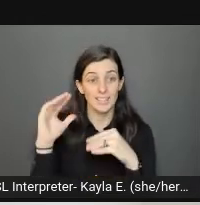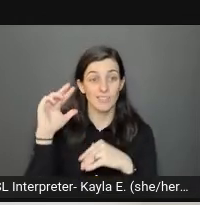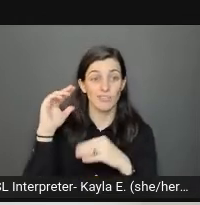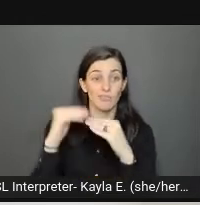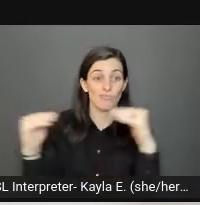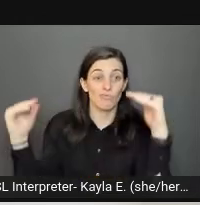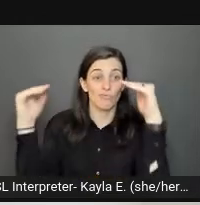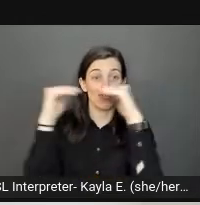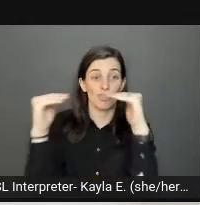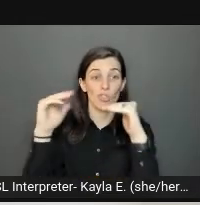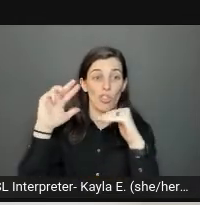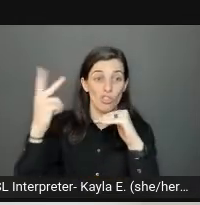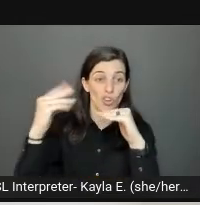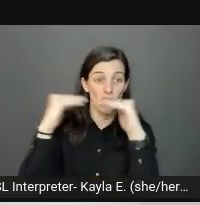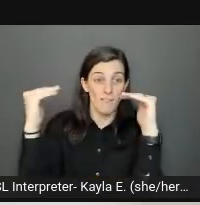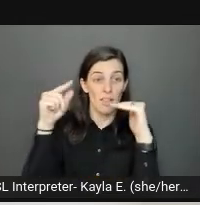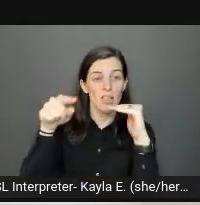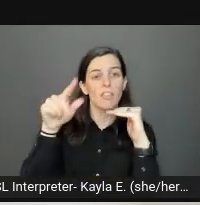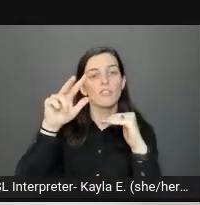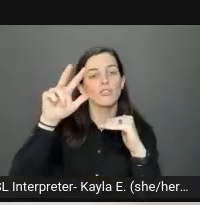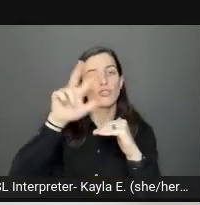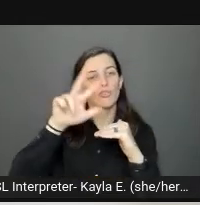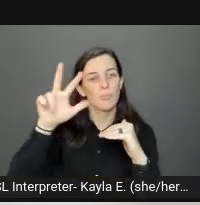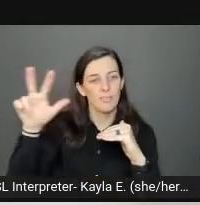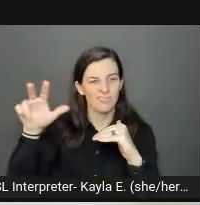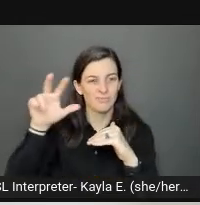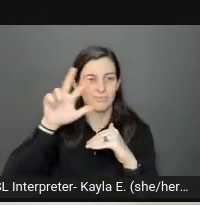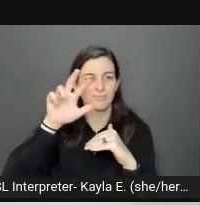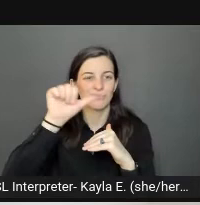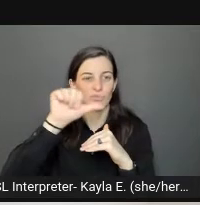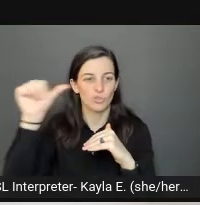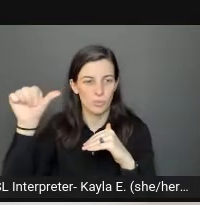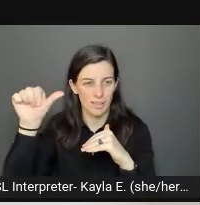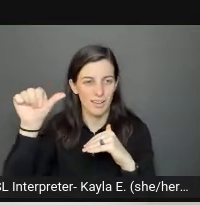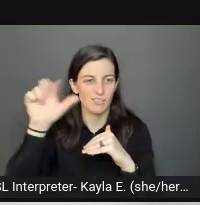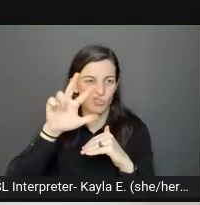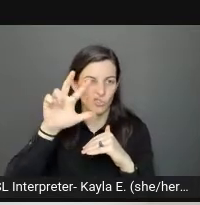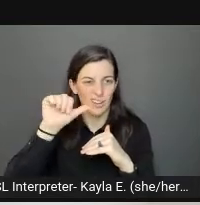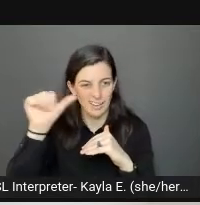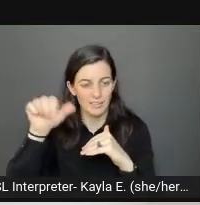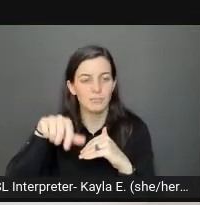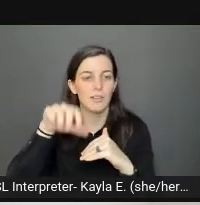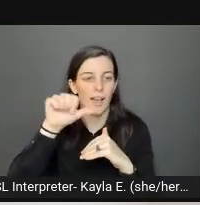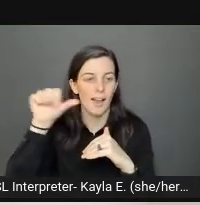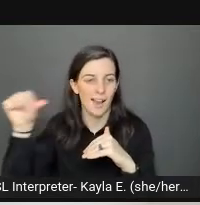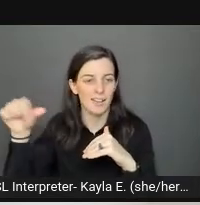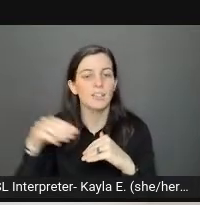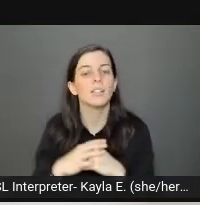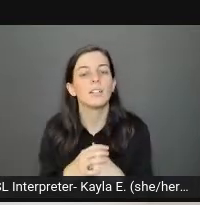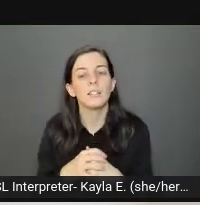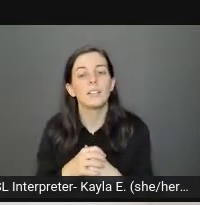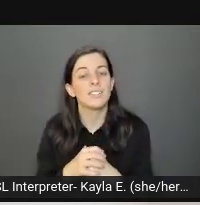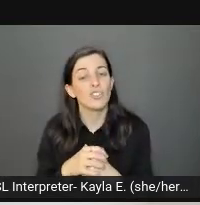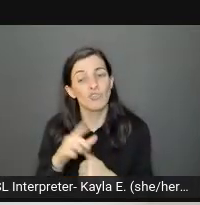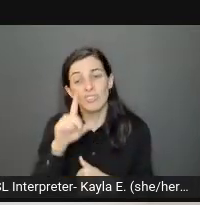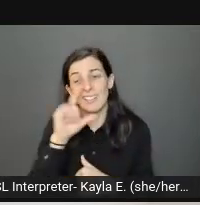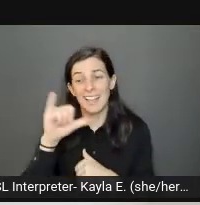Generally, we're talking about federal government and federally funded organizations. It's the highest level of conformance.